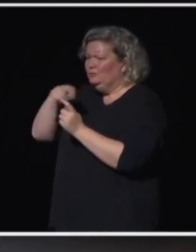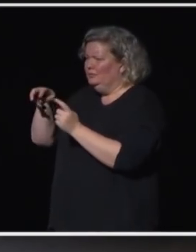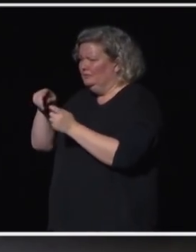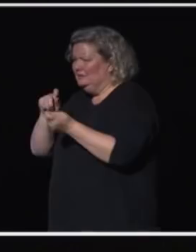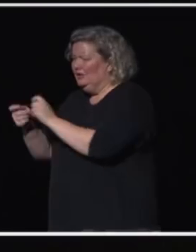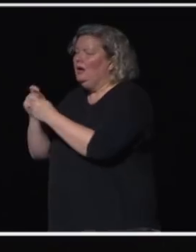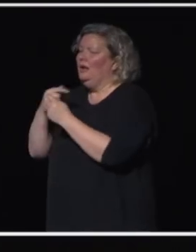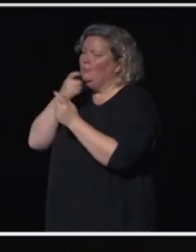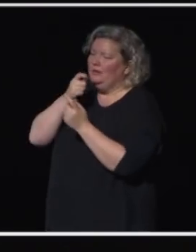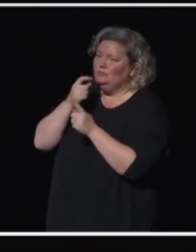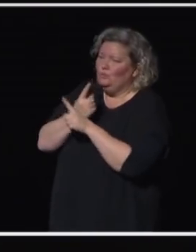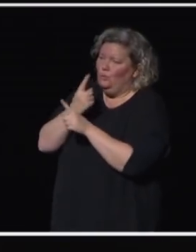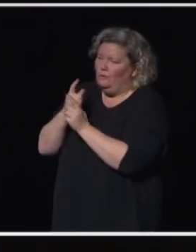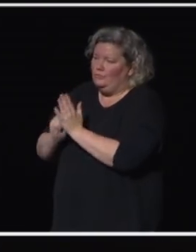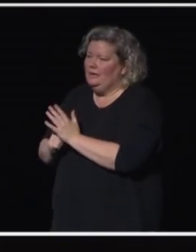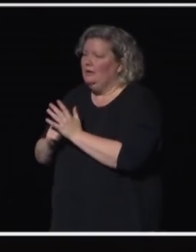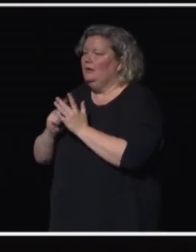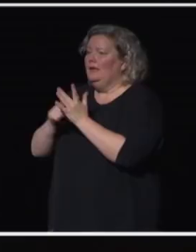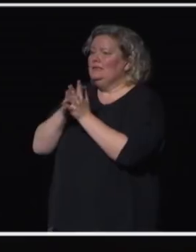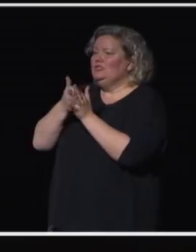James Baldwin had this beautiful ability to shift